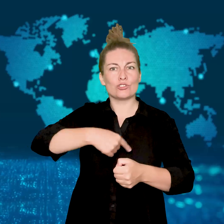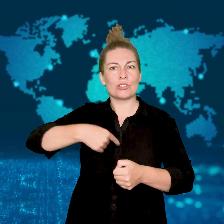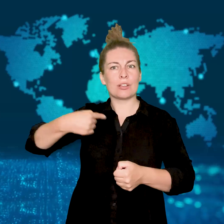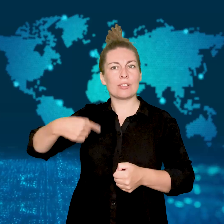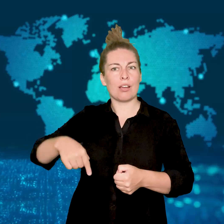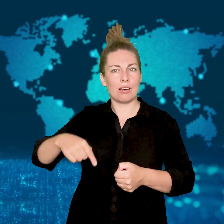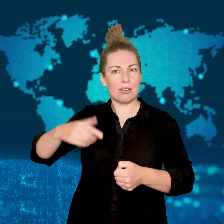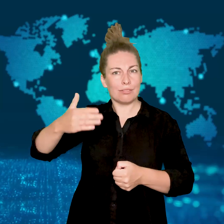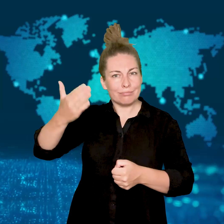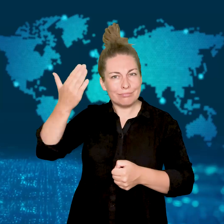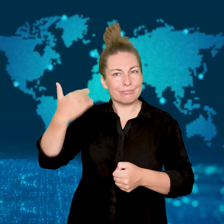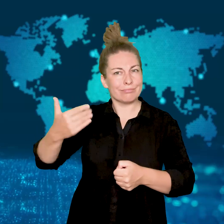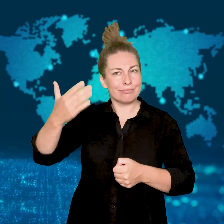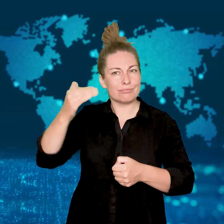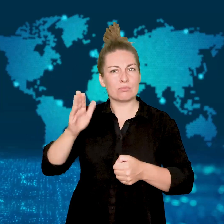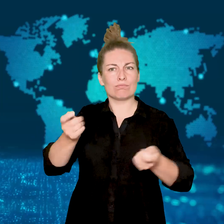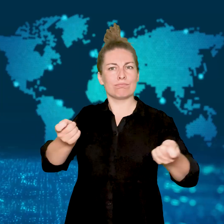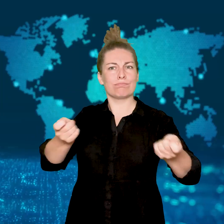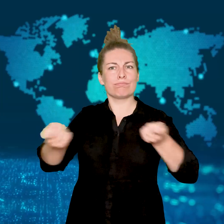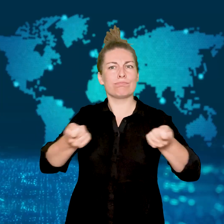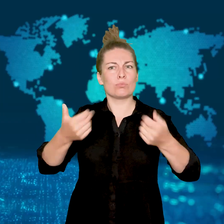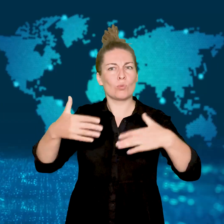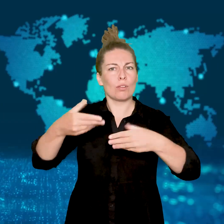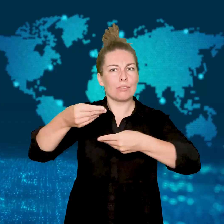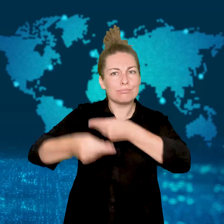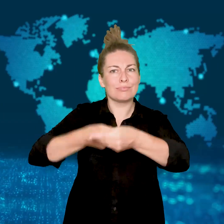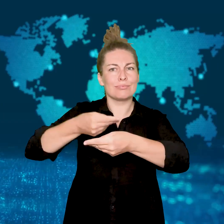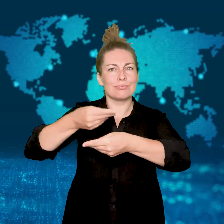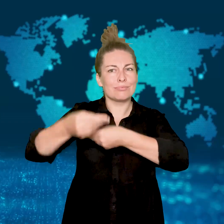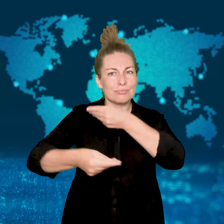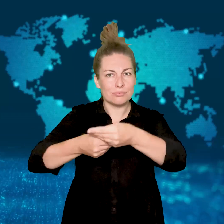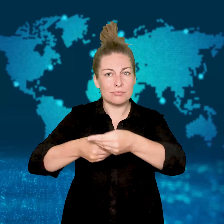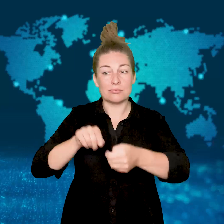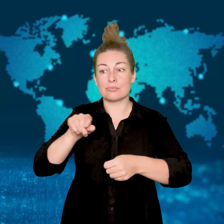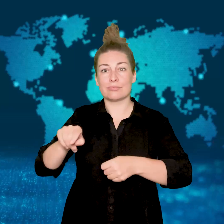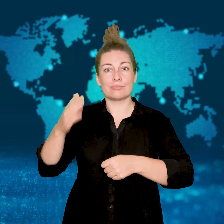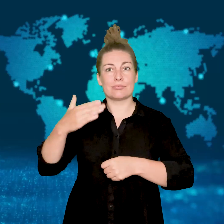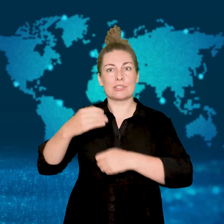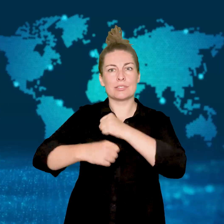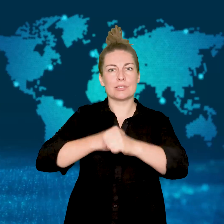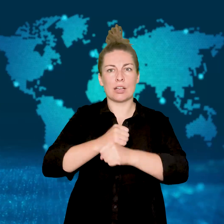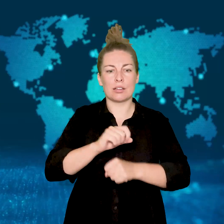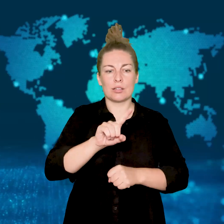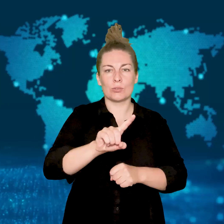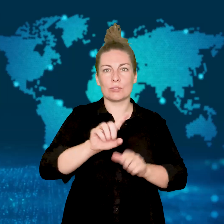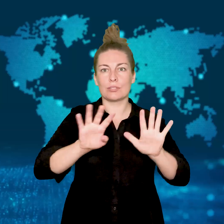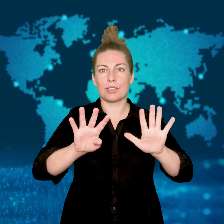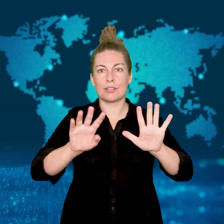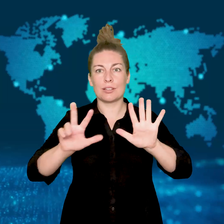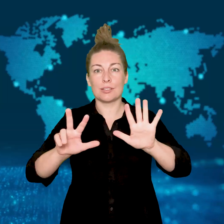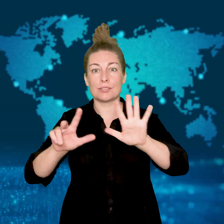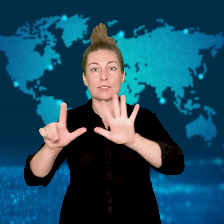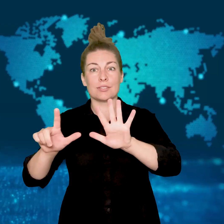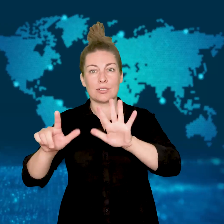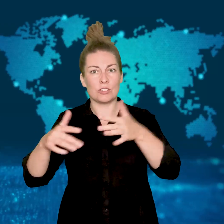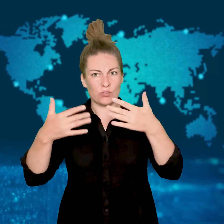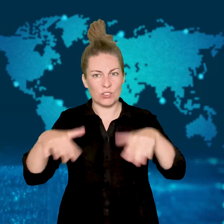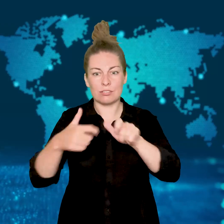It was essential to the northern defense of China for successive empires